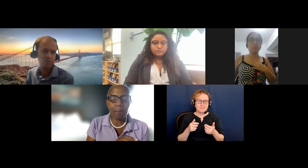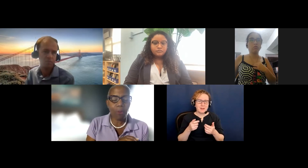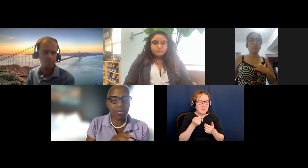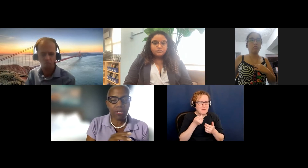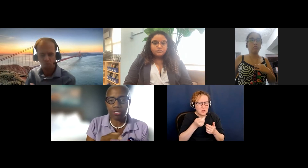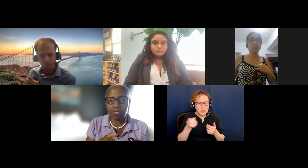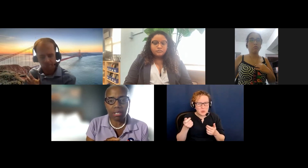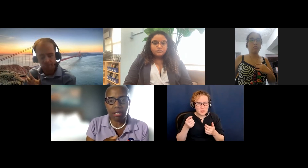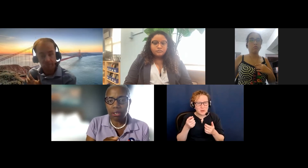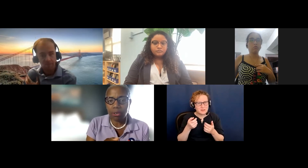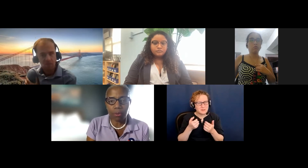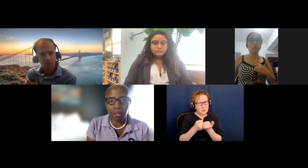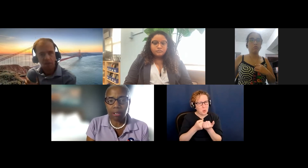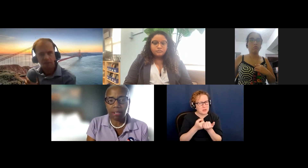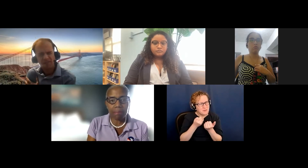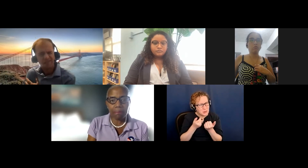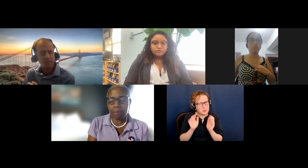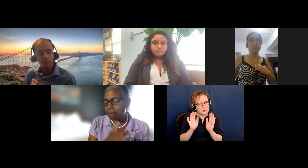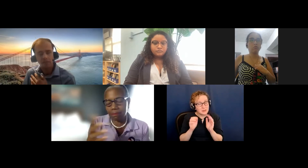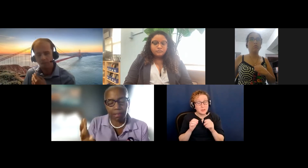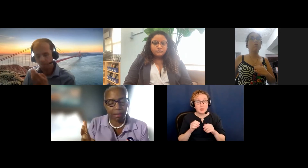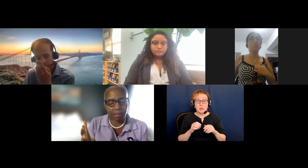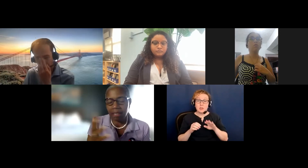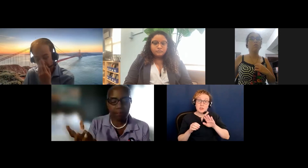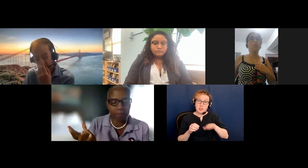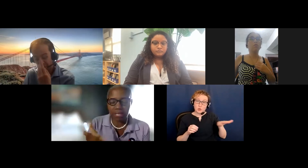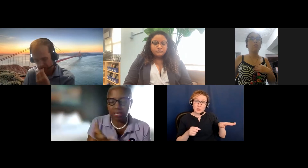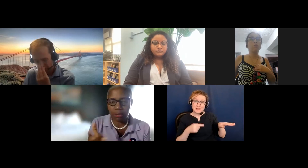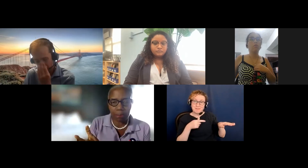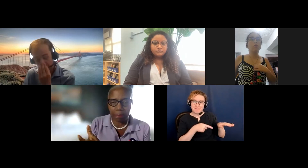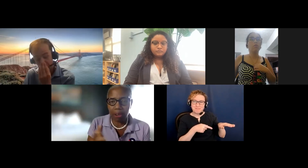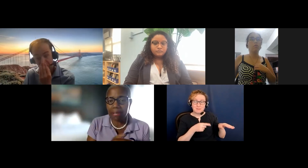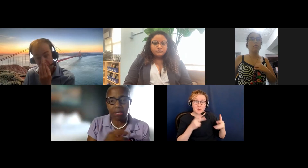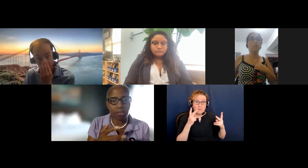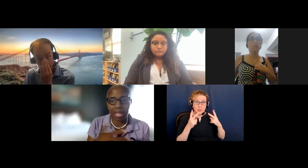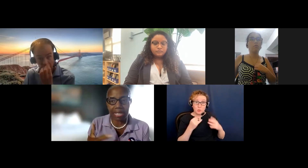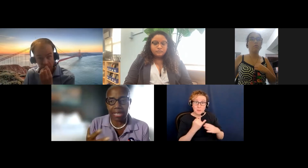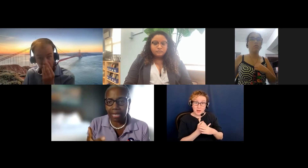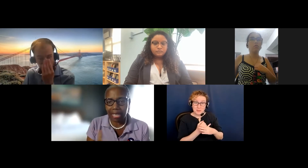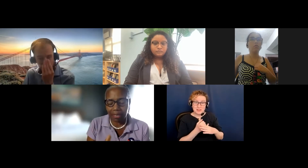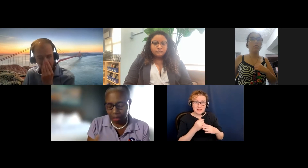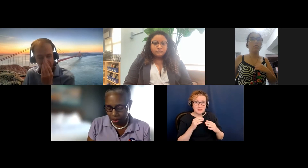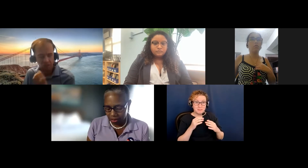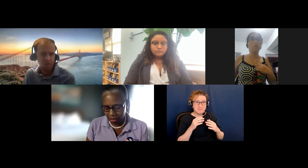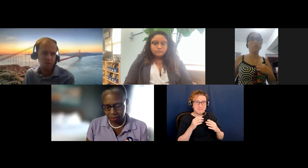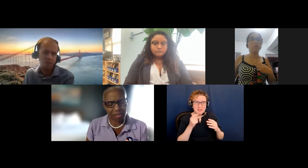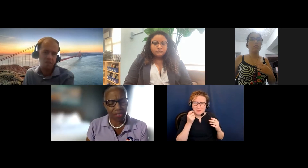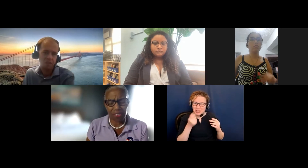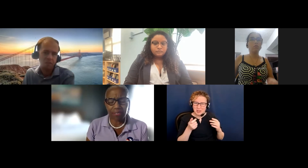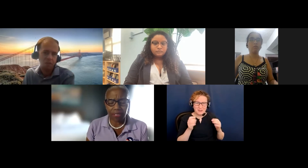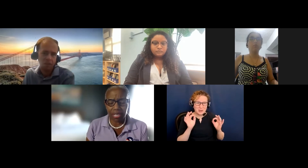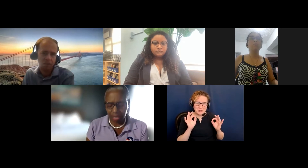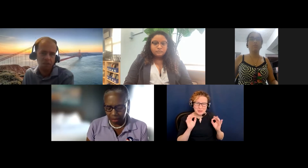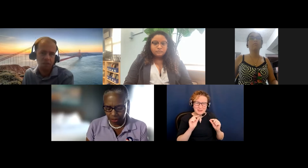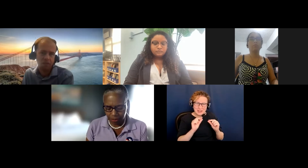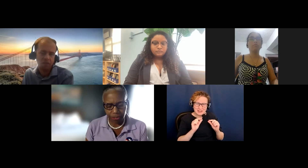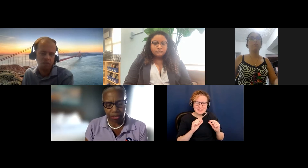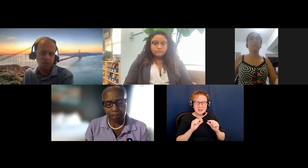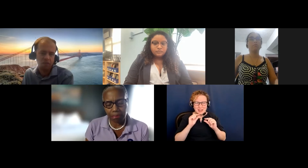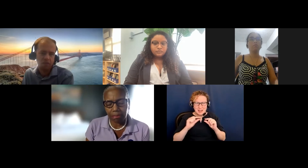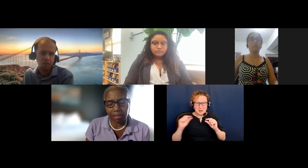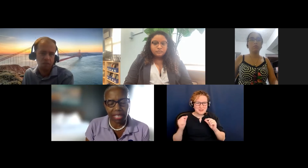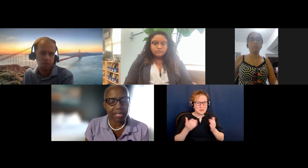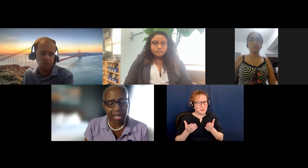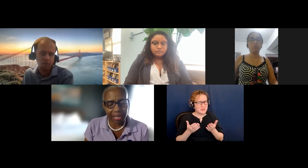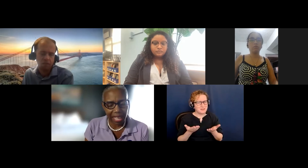Those with visual impairments or anything like that, it was very little for kids like that.